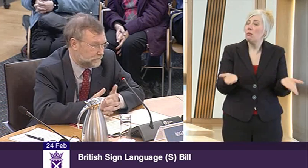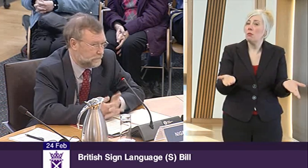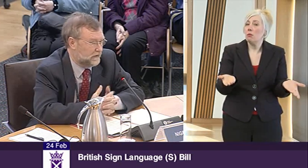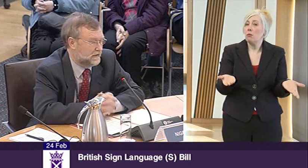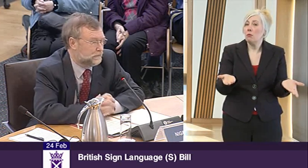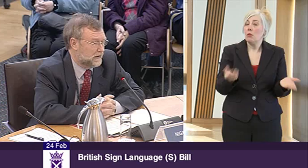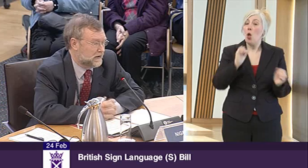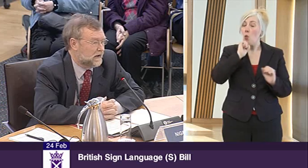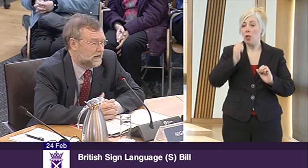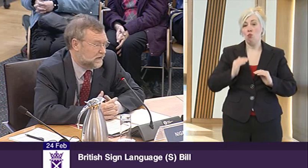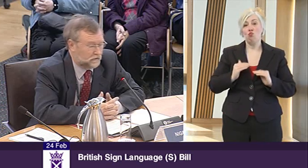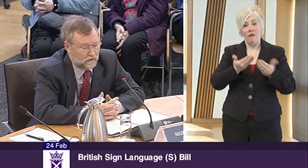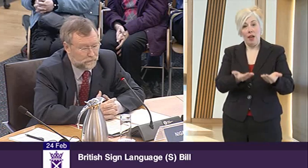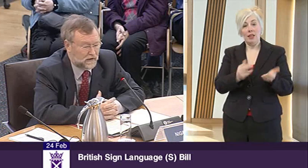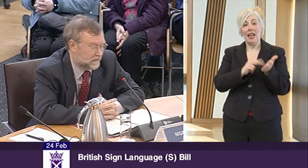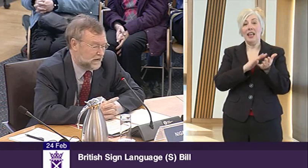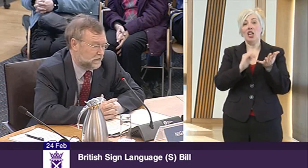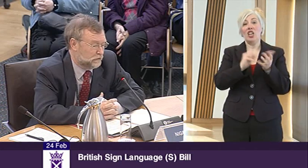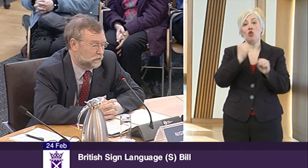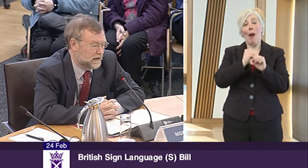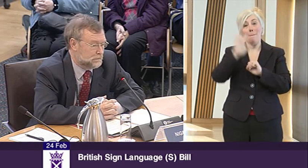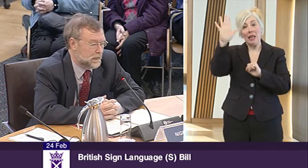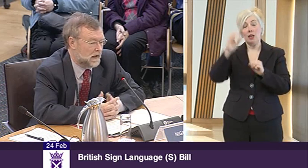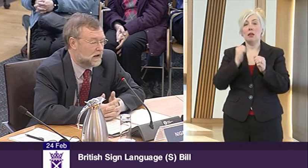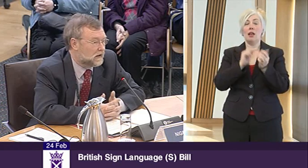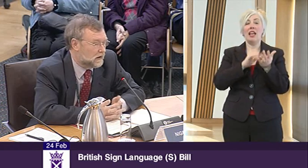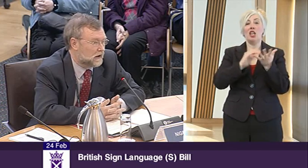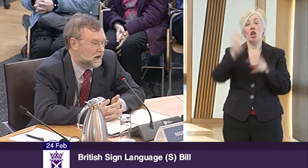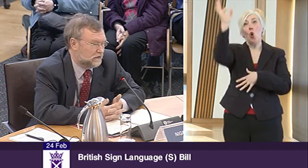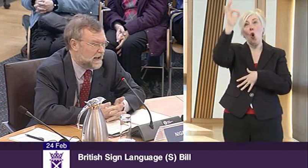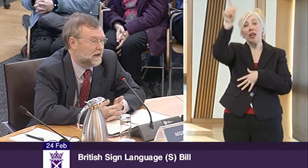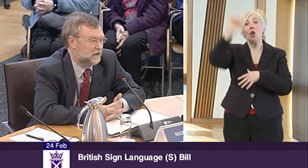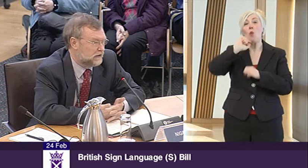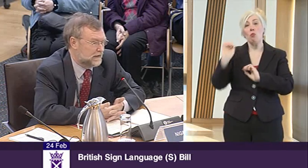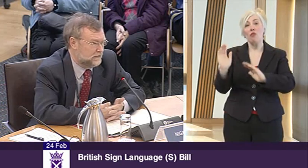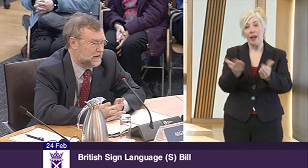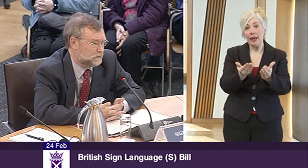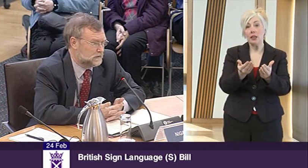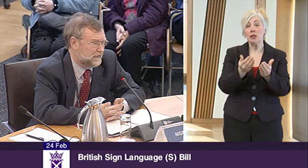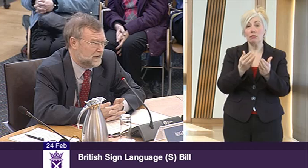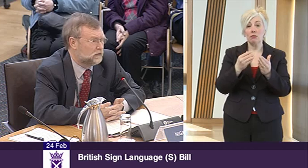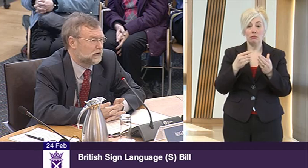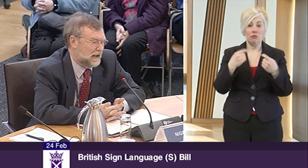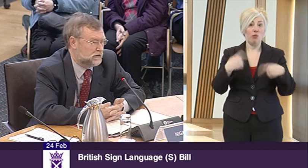available to them and is provided by NHS Grampian and NHS Orkney.